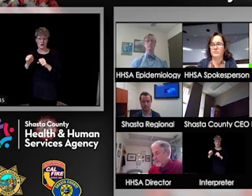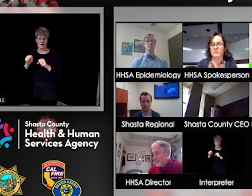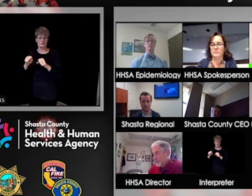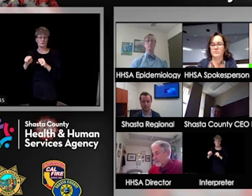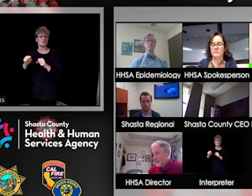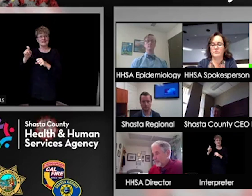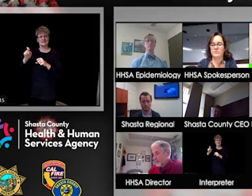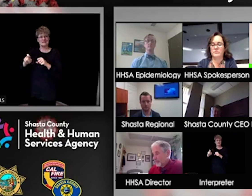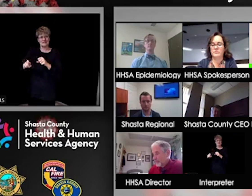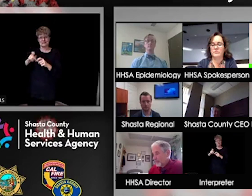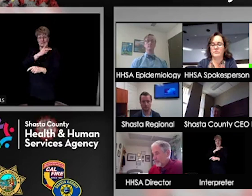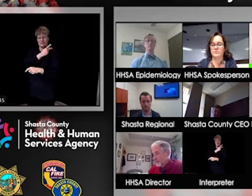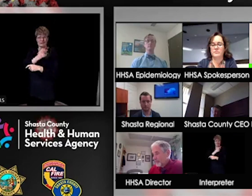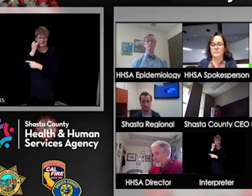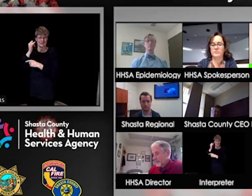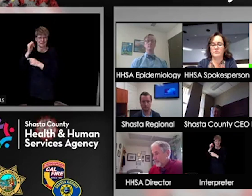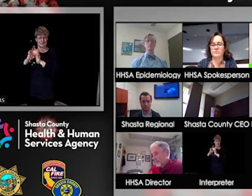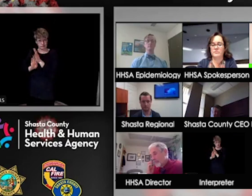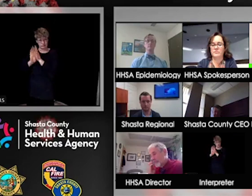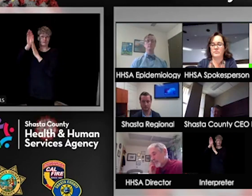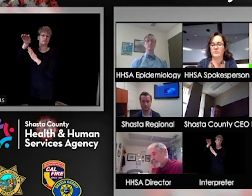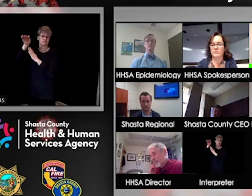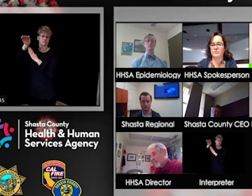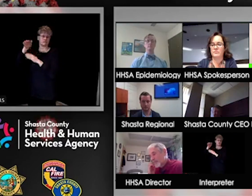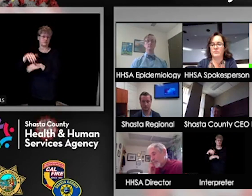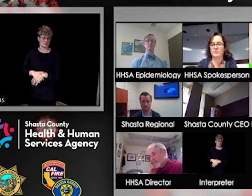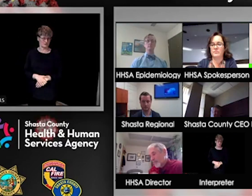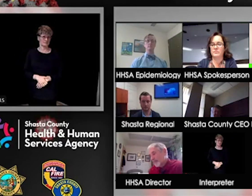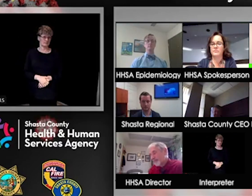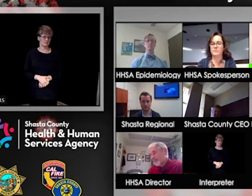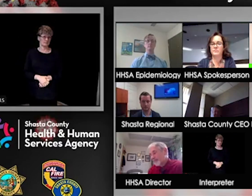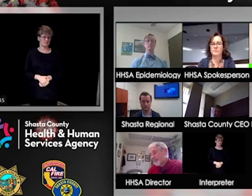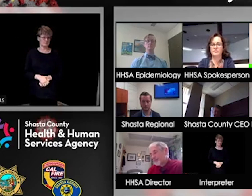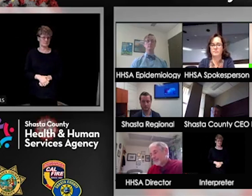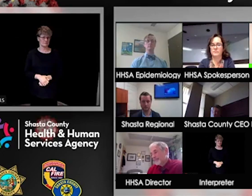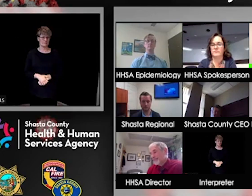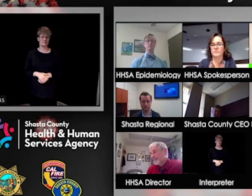I said, the thing about it is that hospitals have to be prepared. We’re required by law